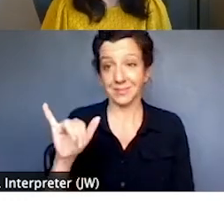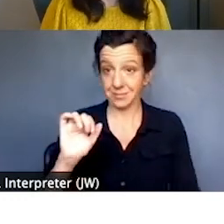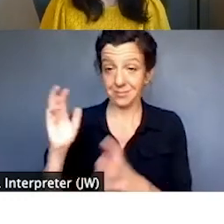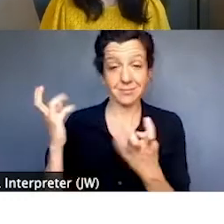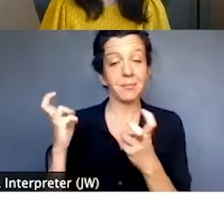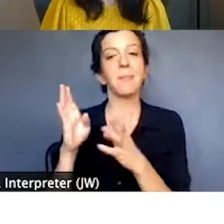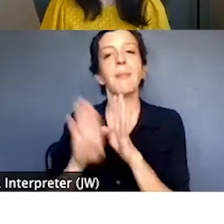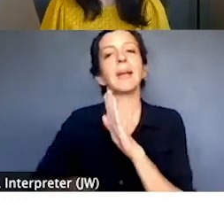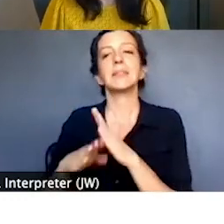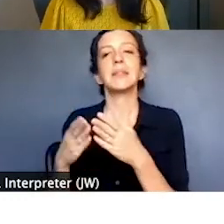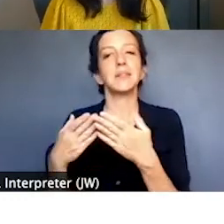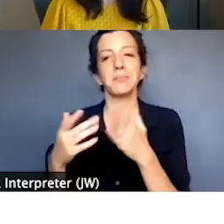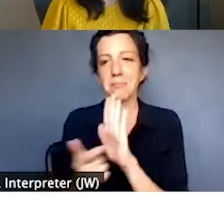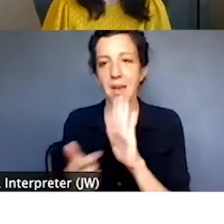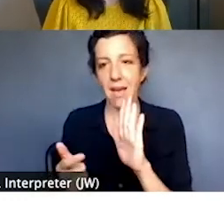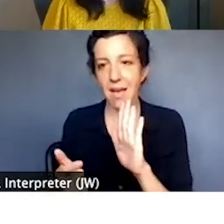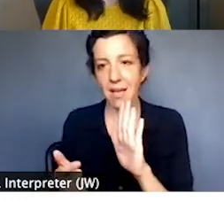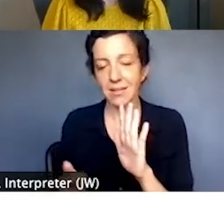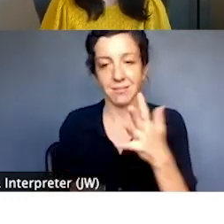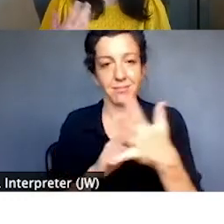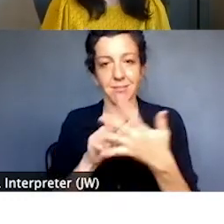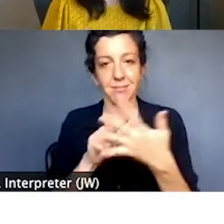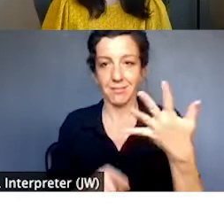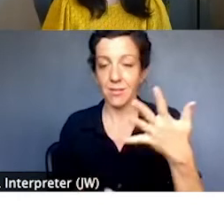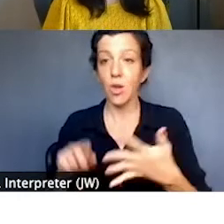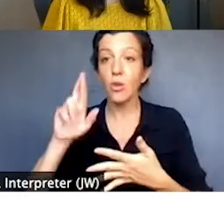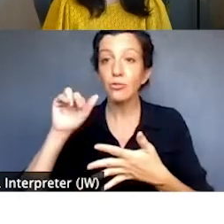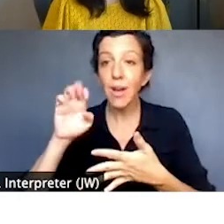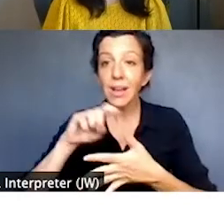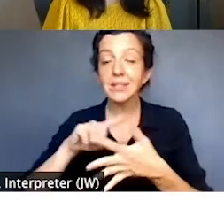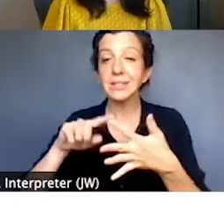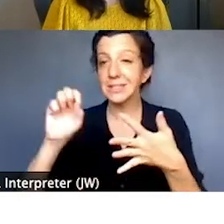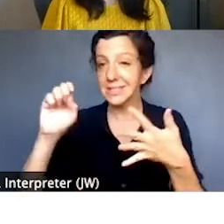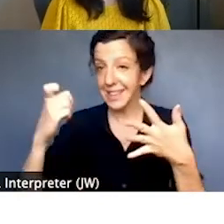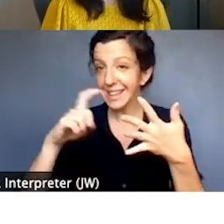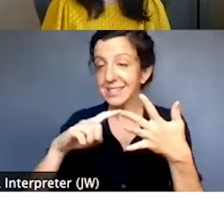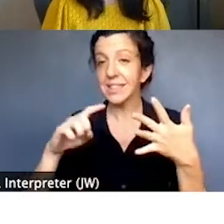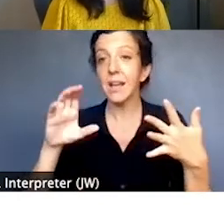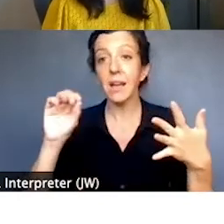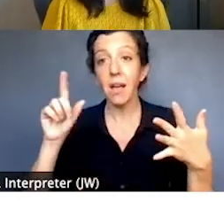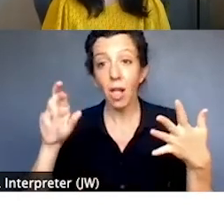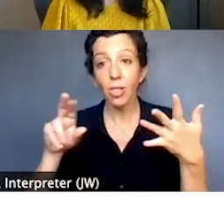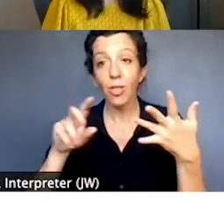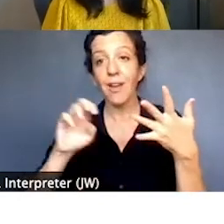if it's a requirement of receiving federal funding. One area where this often comes in is in federal transportation funding,